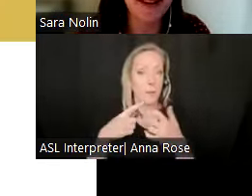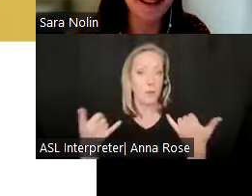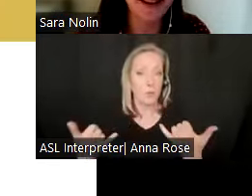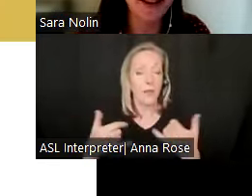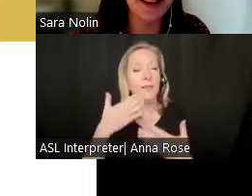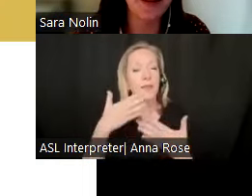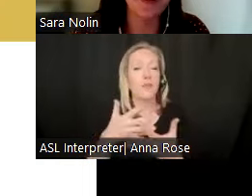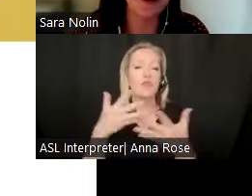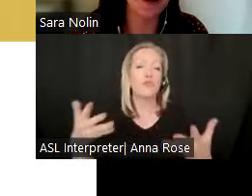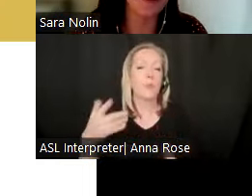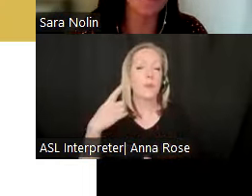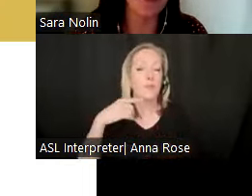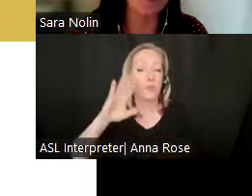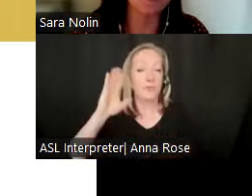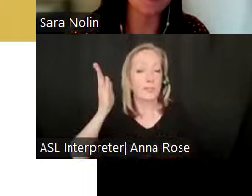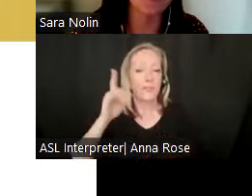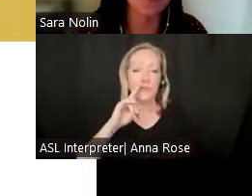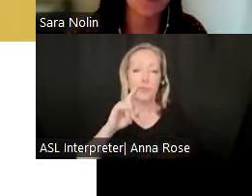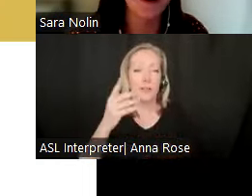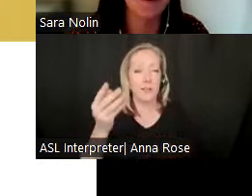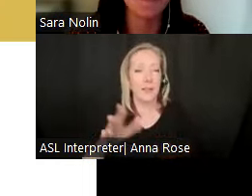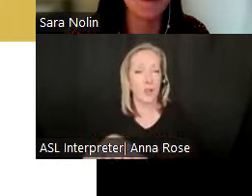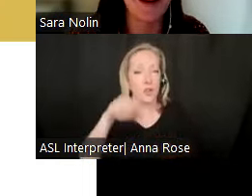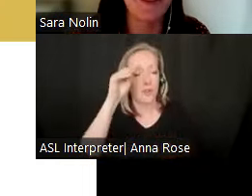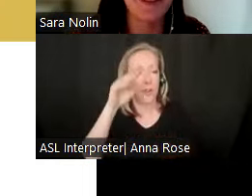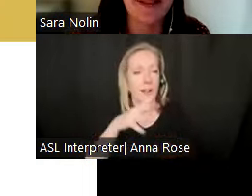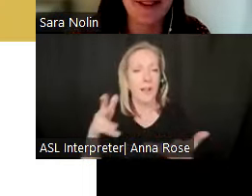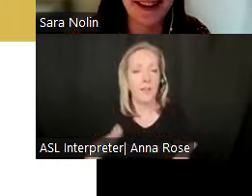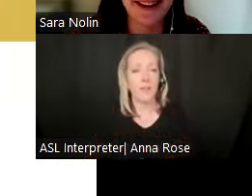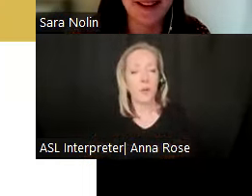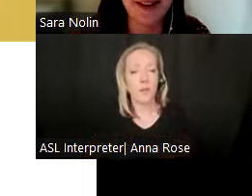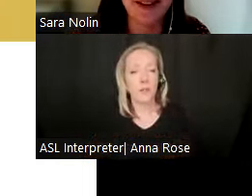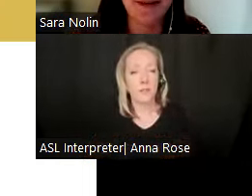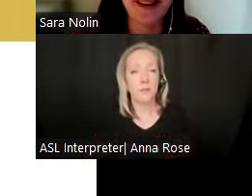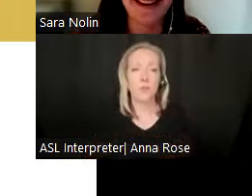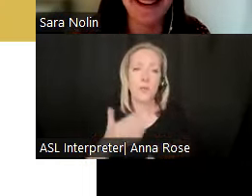your presentation. That was a really informative and we appreciate it so much you for being here!